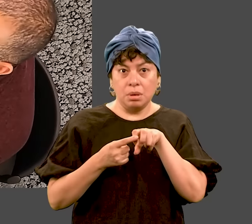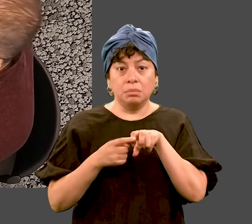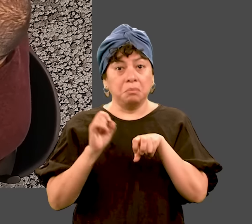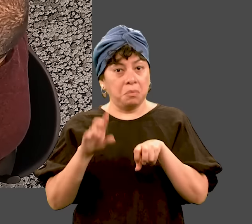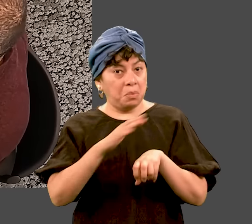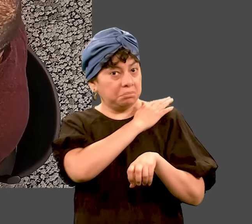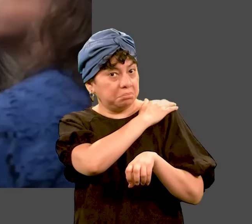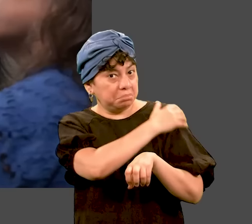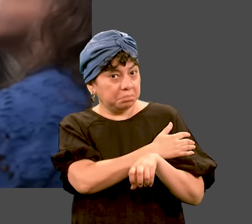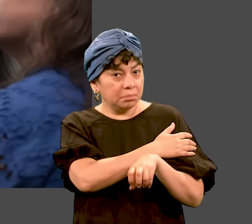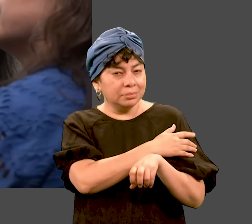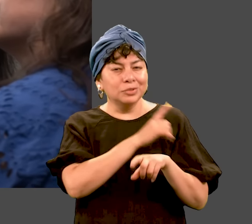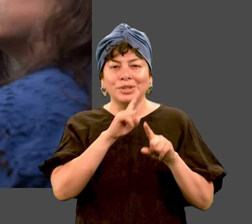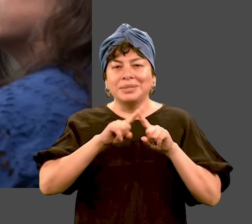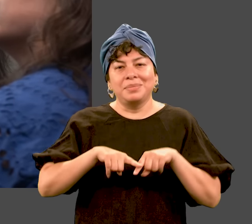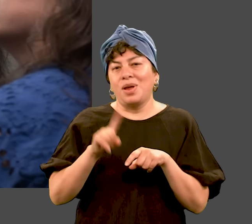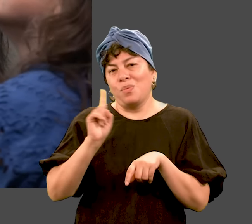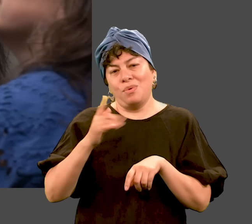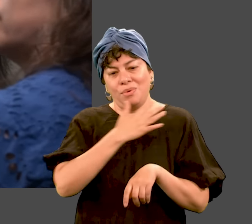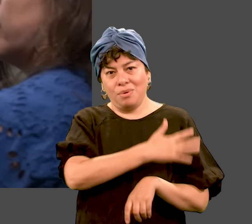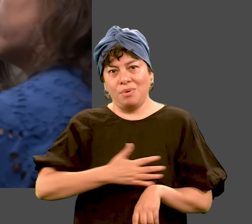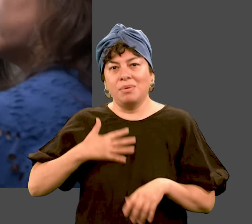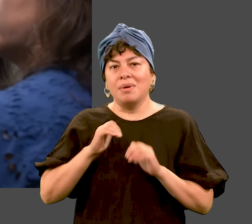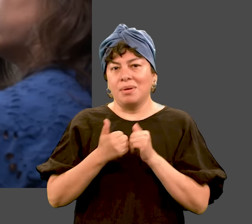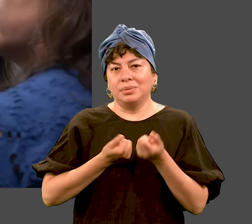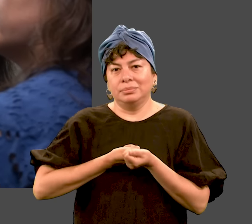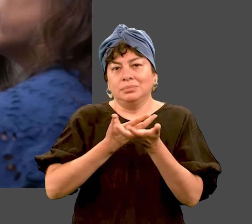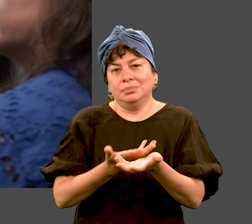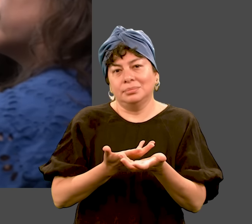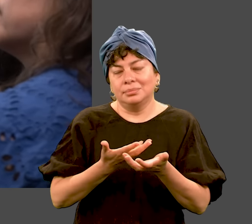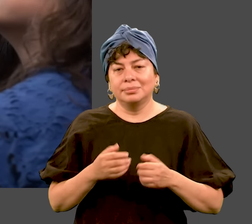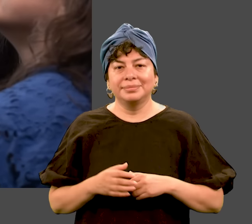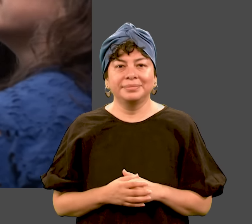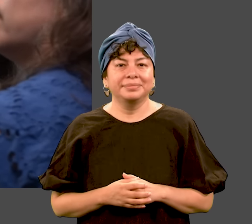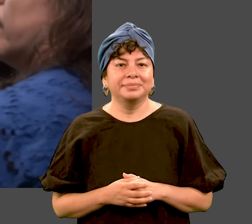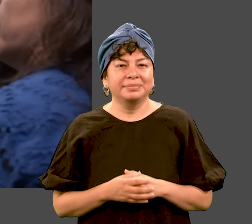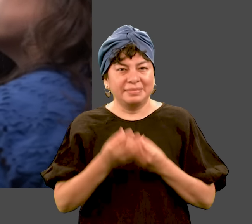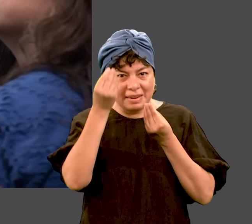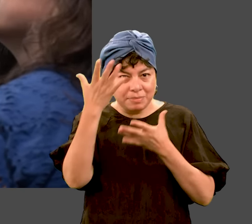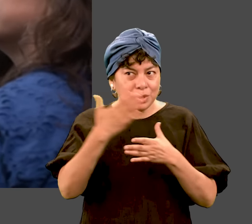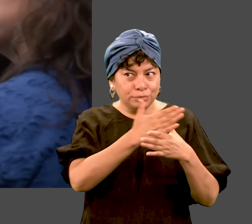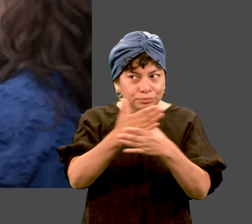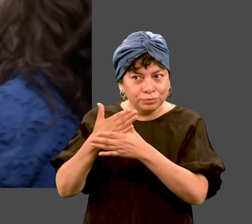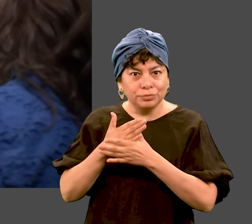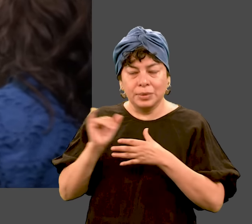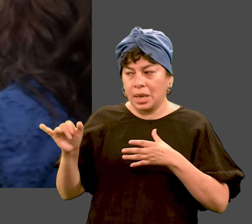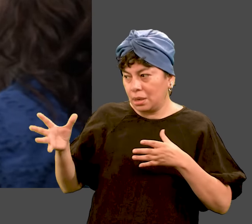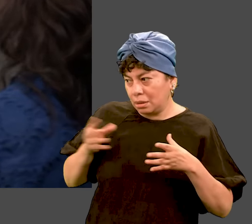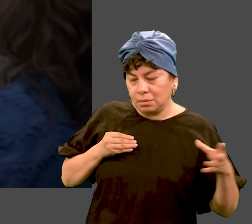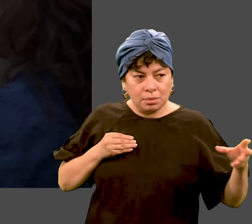It really depends on how you want to express the information being shared and reciprocate that.